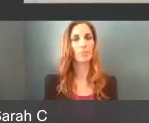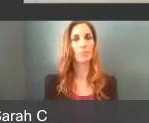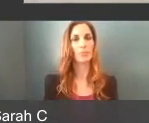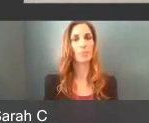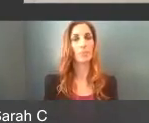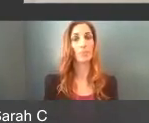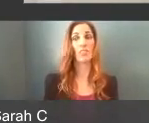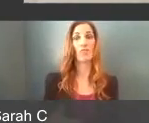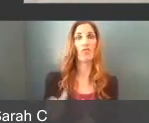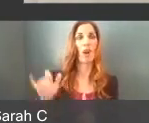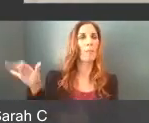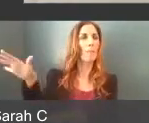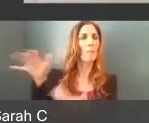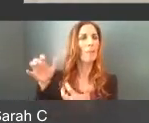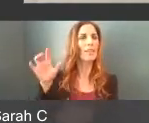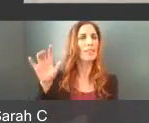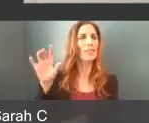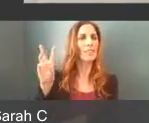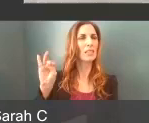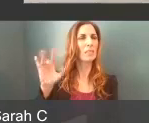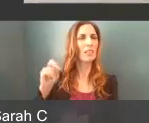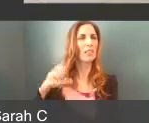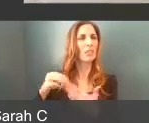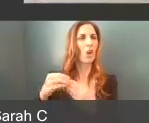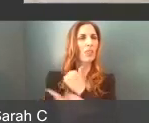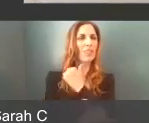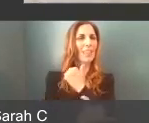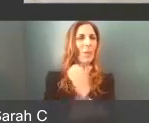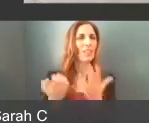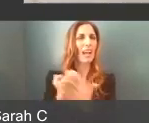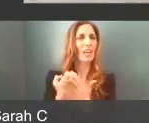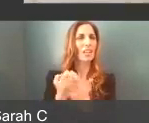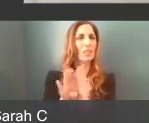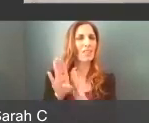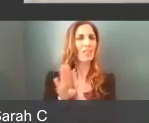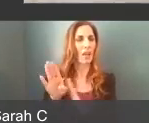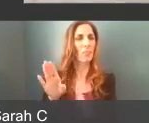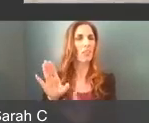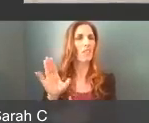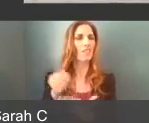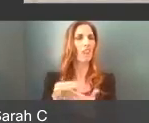County economic development funds that the County Commissioners approved to support restaurants